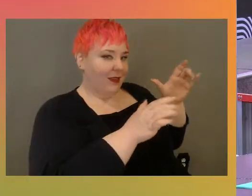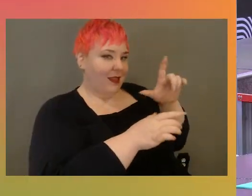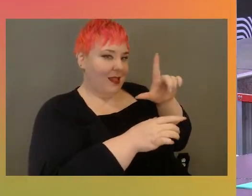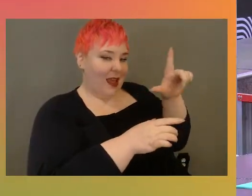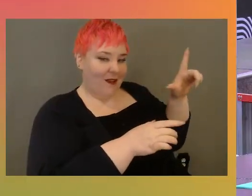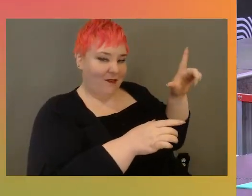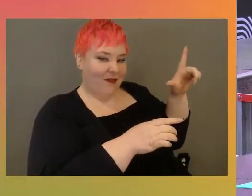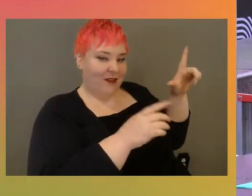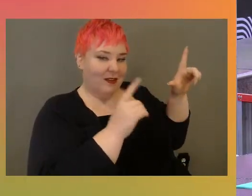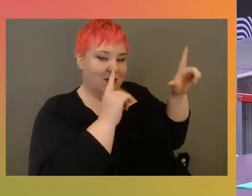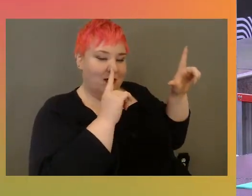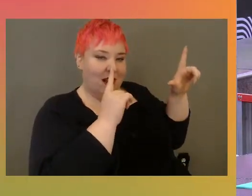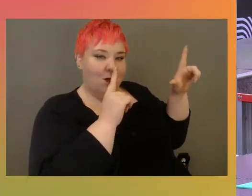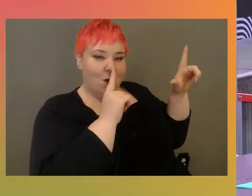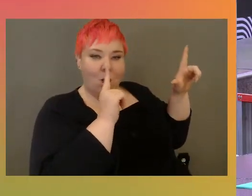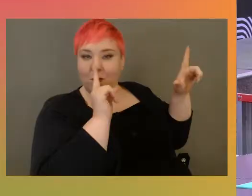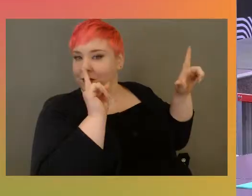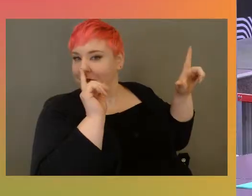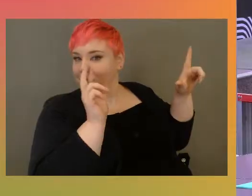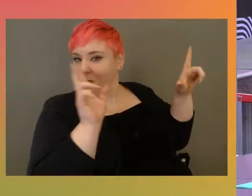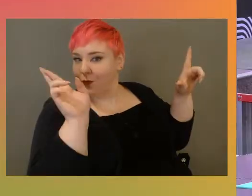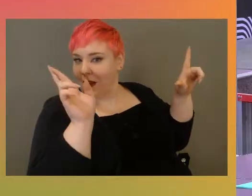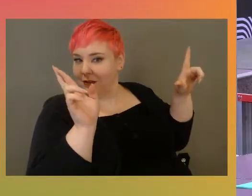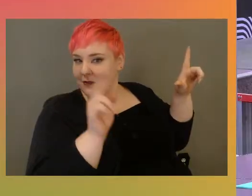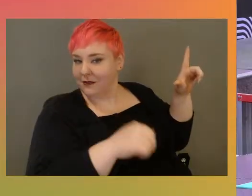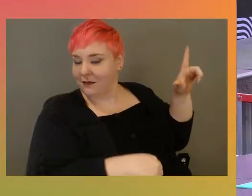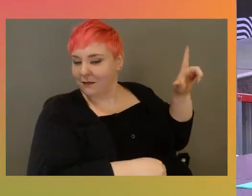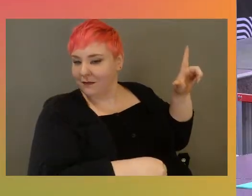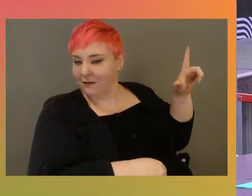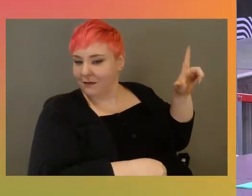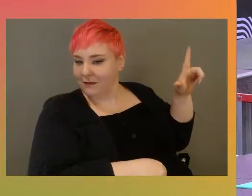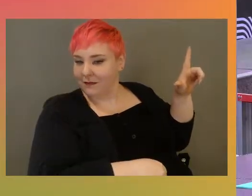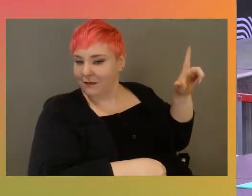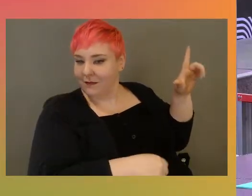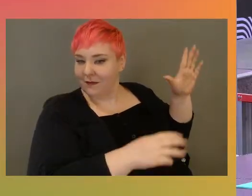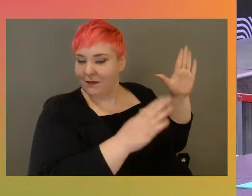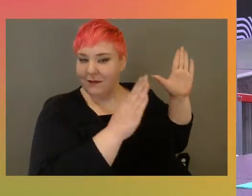INHALE, COME UP, TWIST TO THE